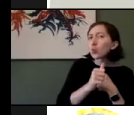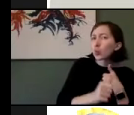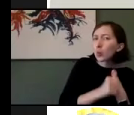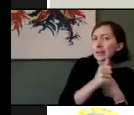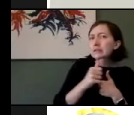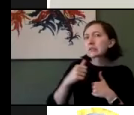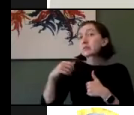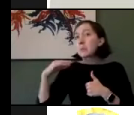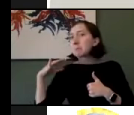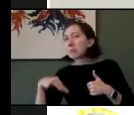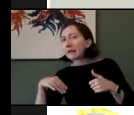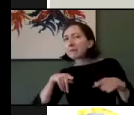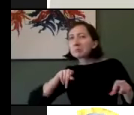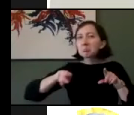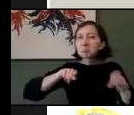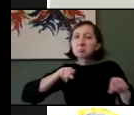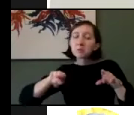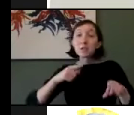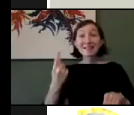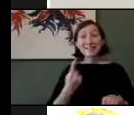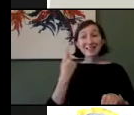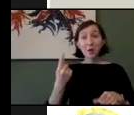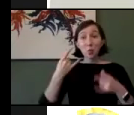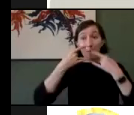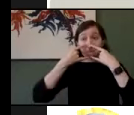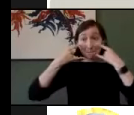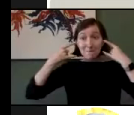Recommendations are black and white, but mobility is not.